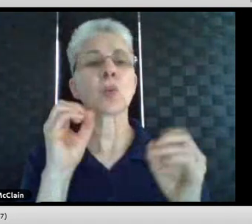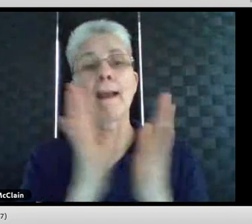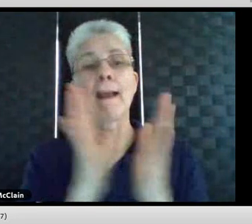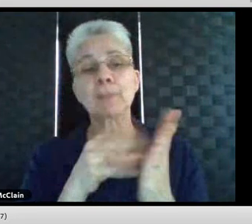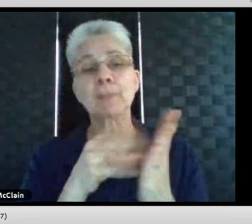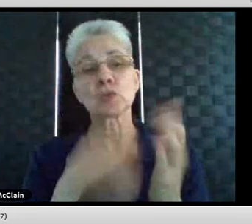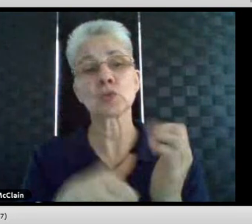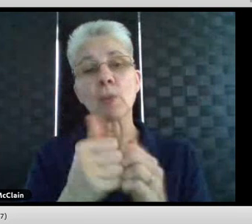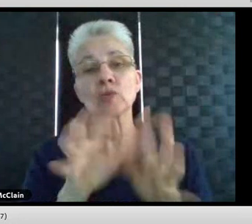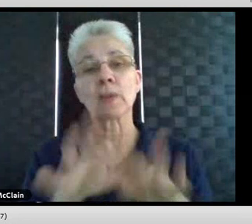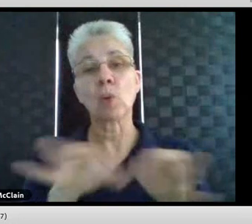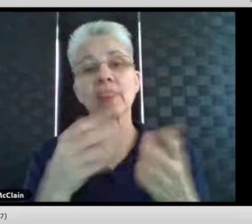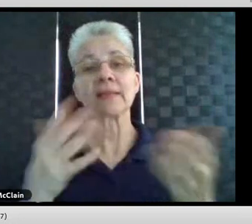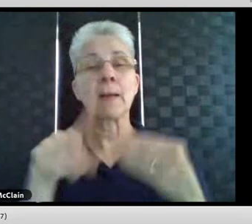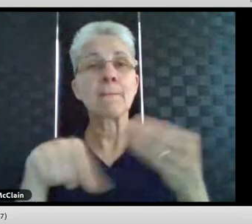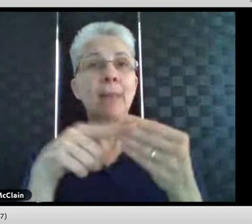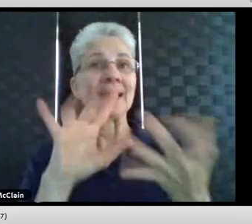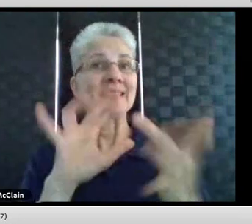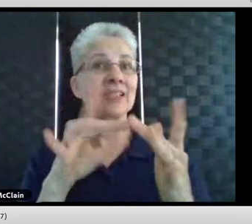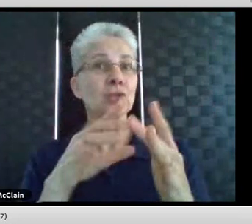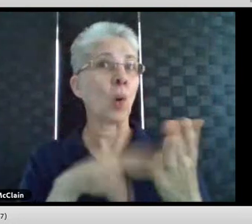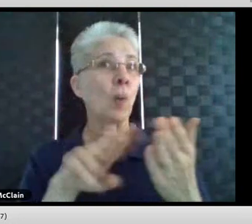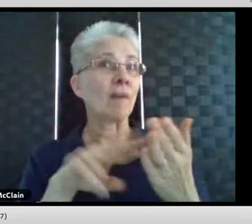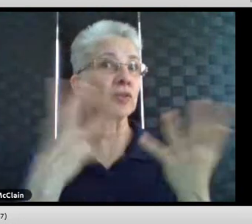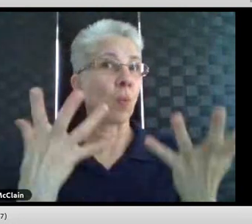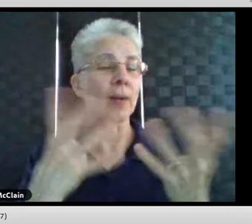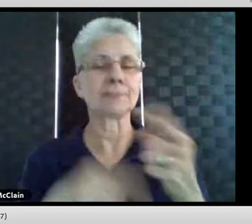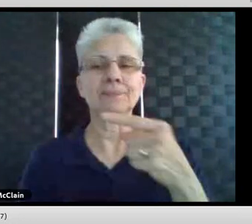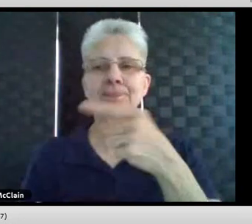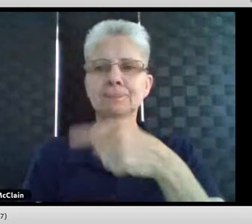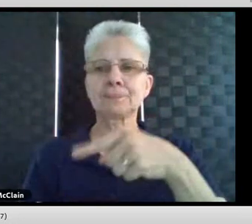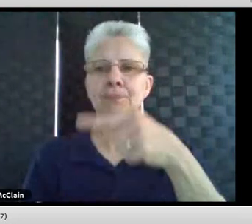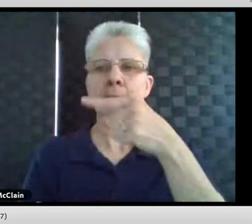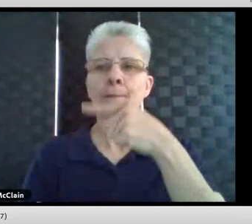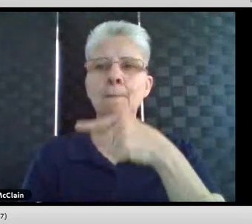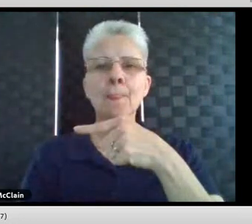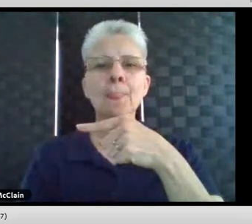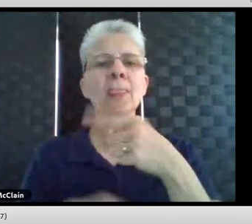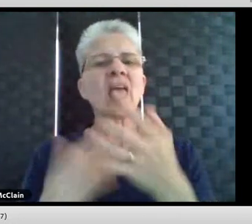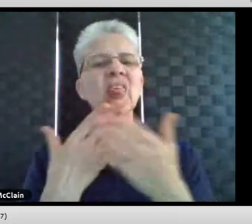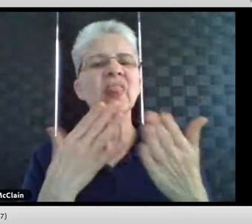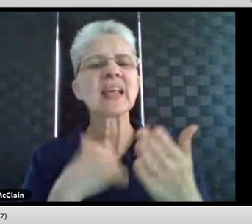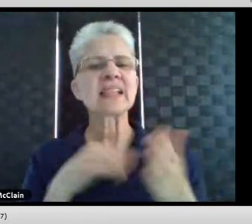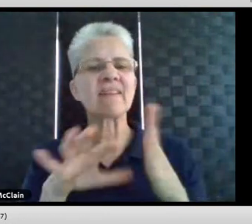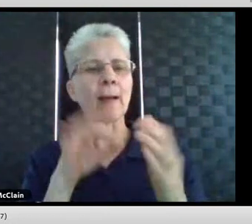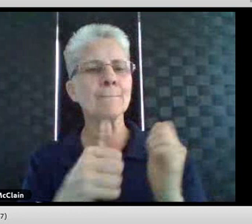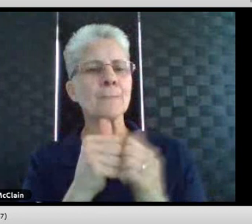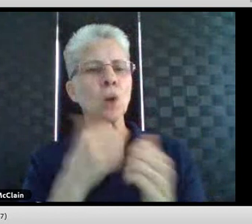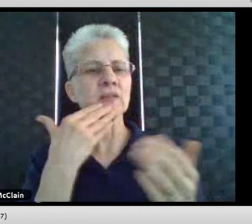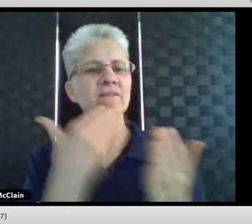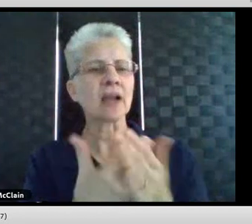to most important things about digital reference, the things that they found most effective were,